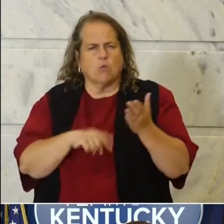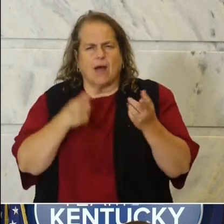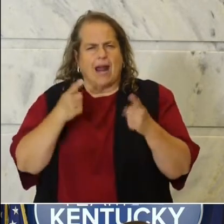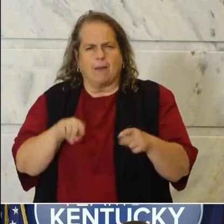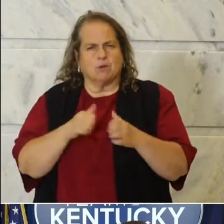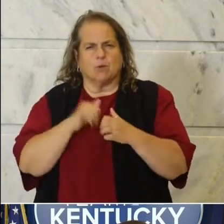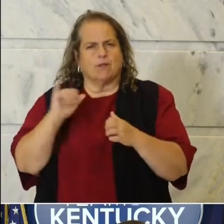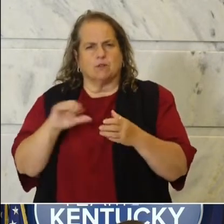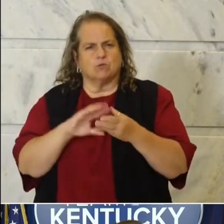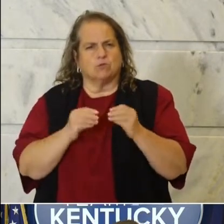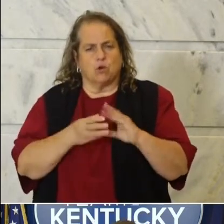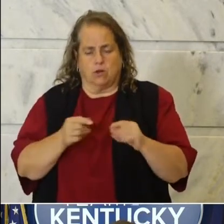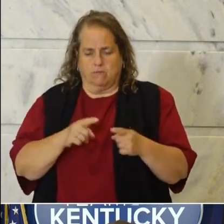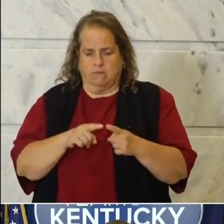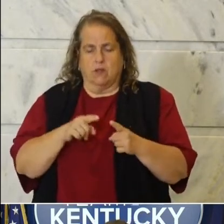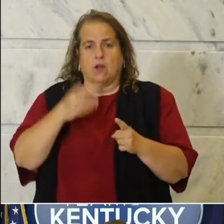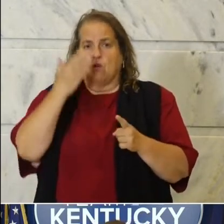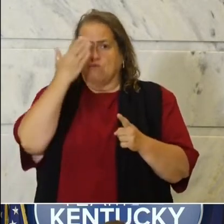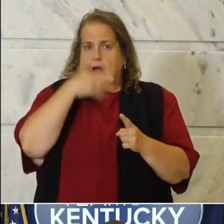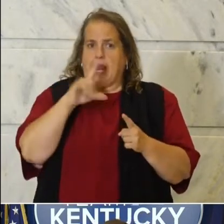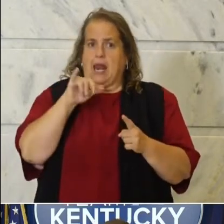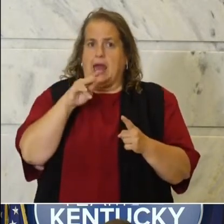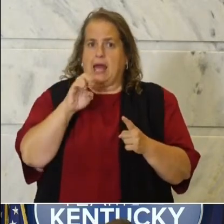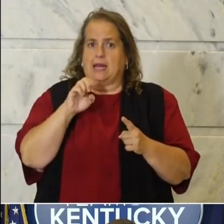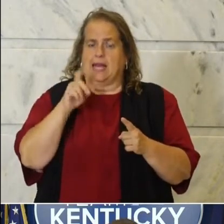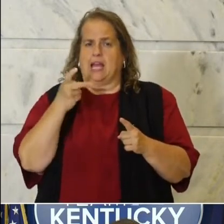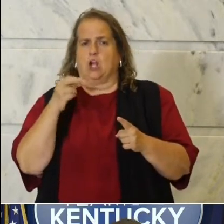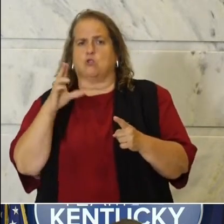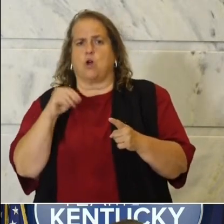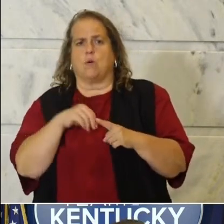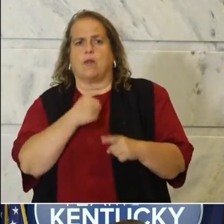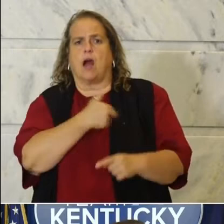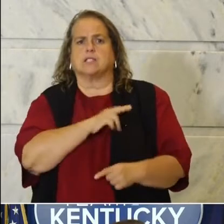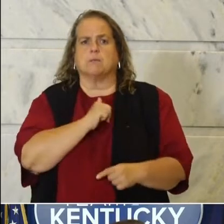our frontline heroes in the hospital. In the rehab center. You got whichever